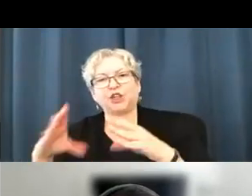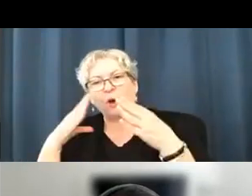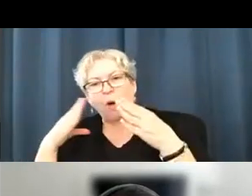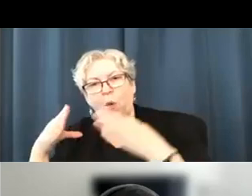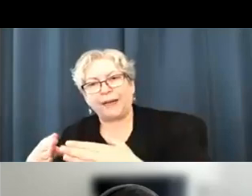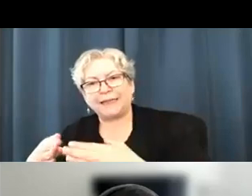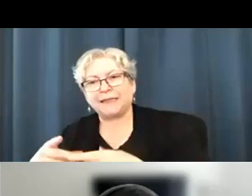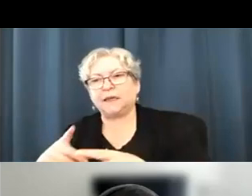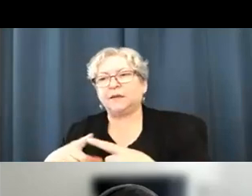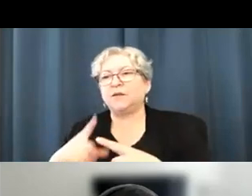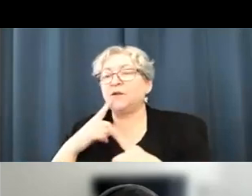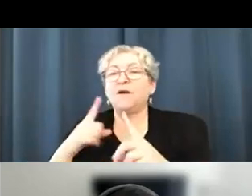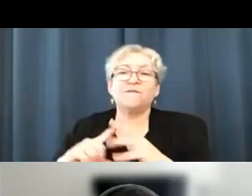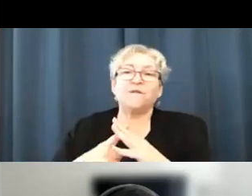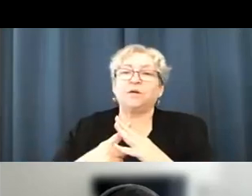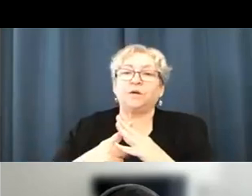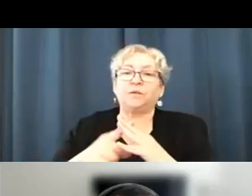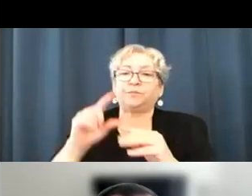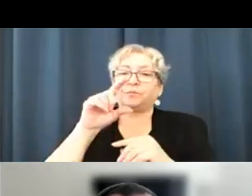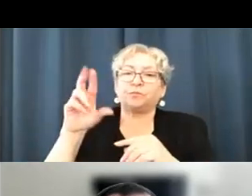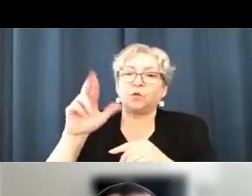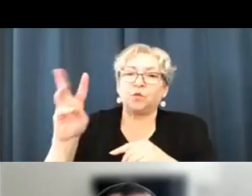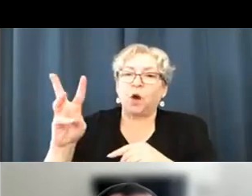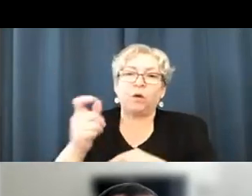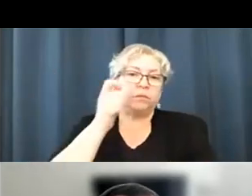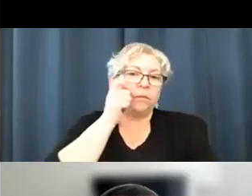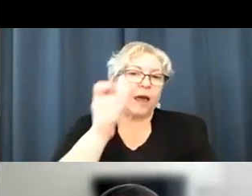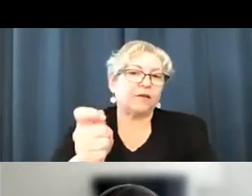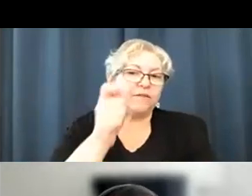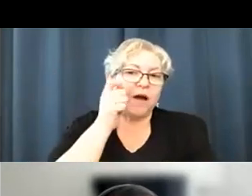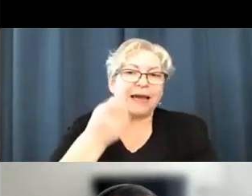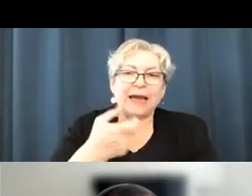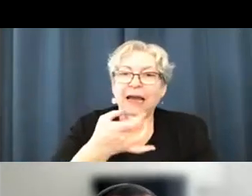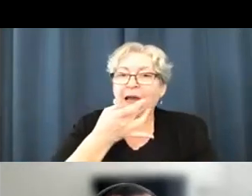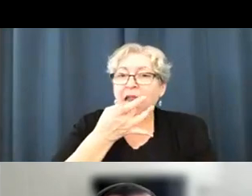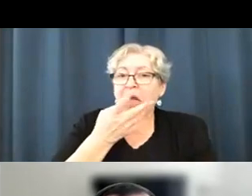So, the very first row, magnifying glass. That doesn't tell me anything.